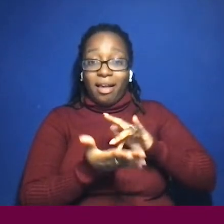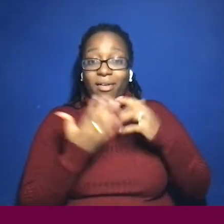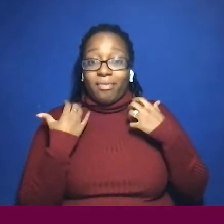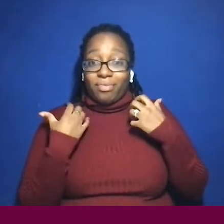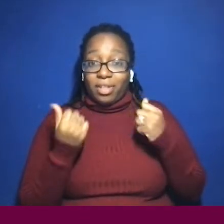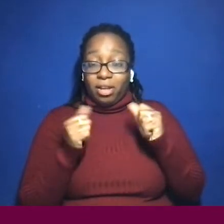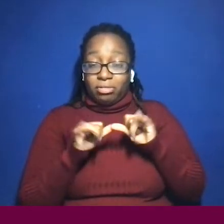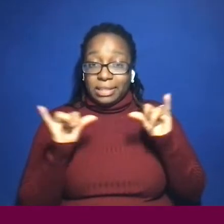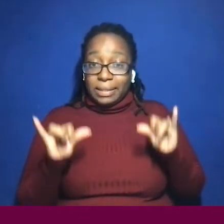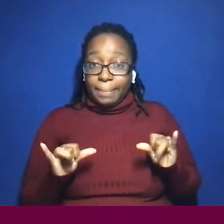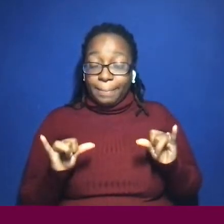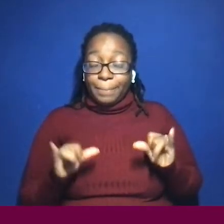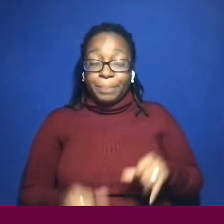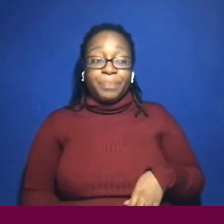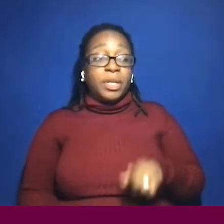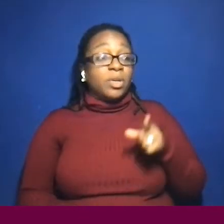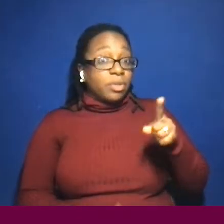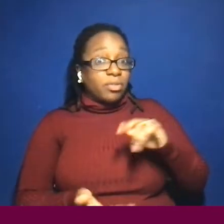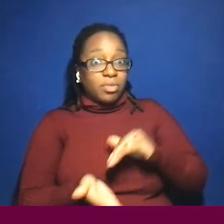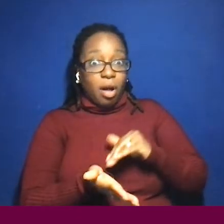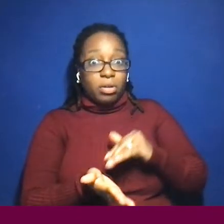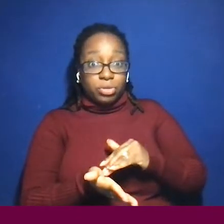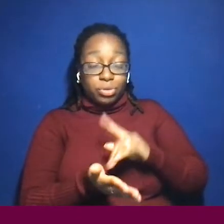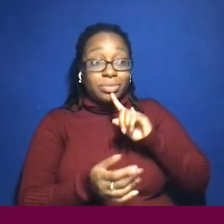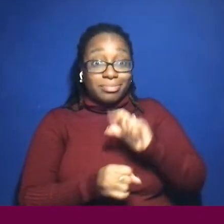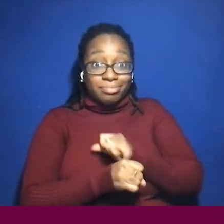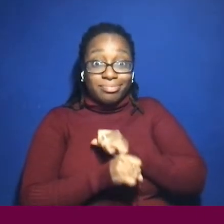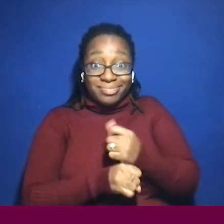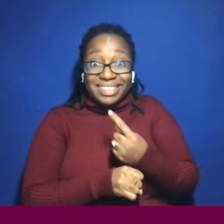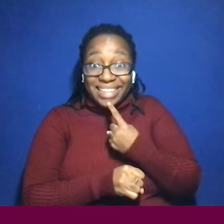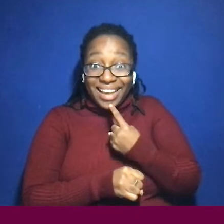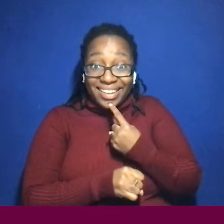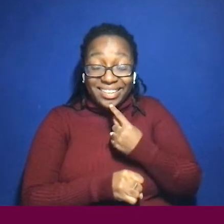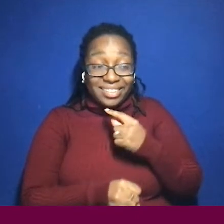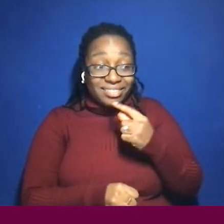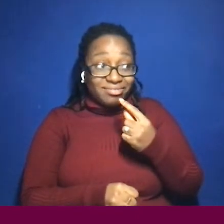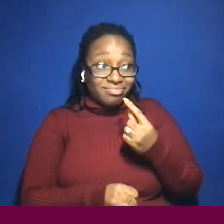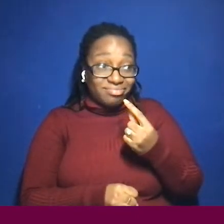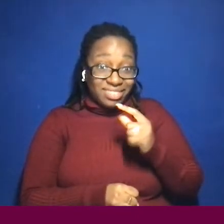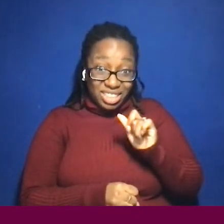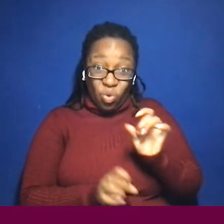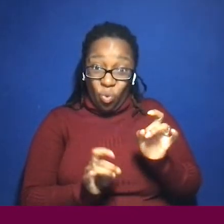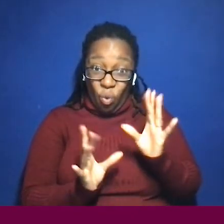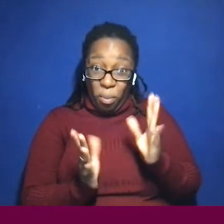these were doctors and they're quoted in the book literally saying things like this. And there's a